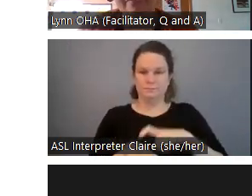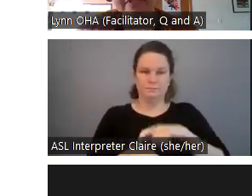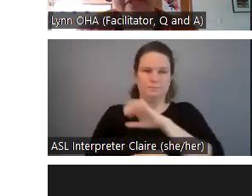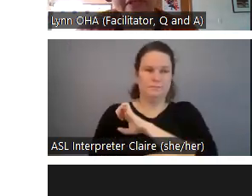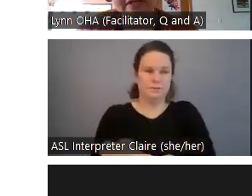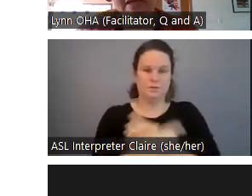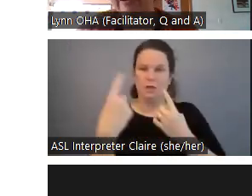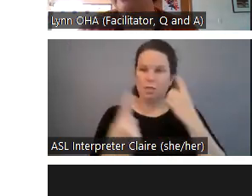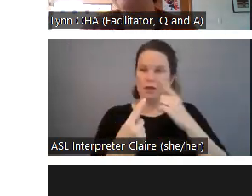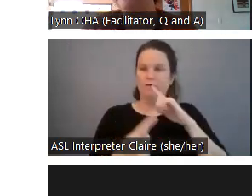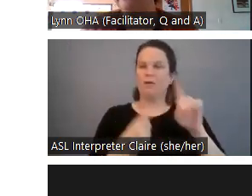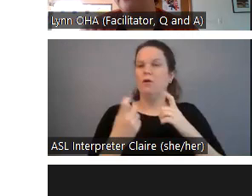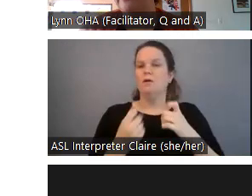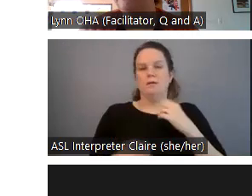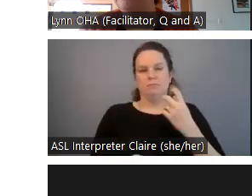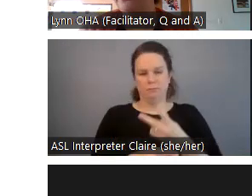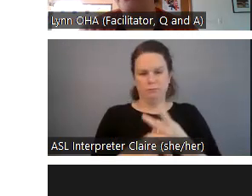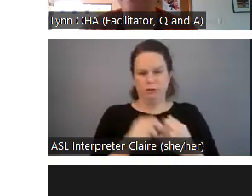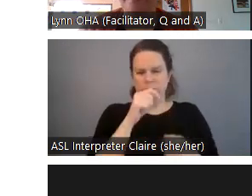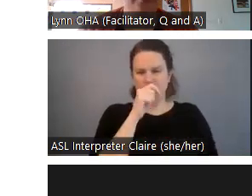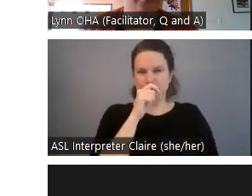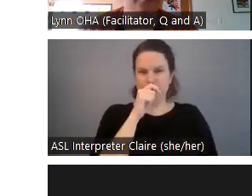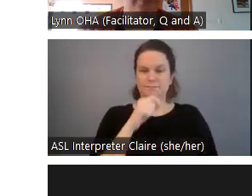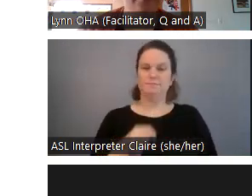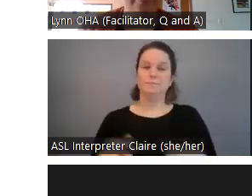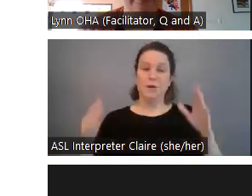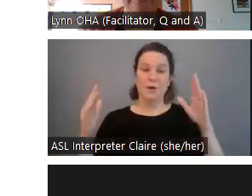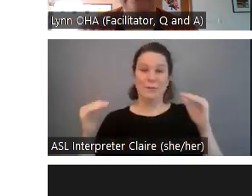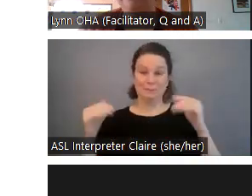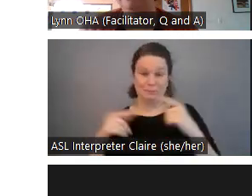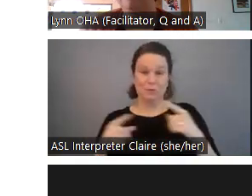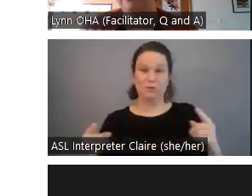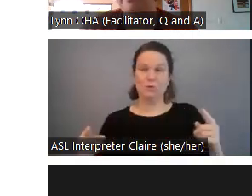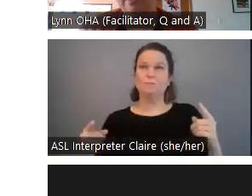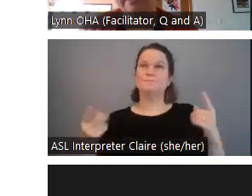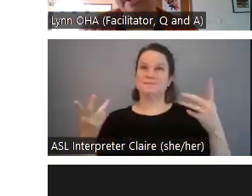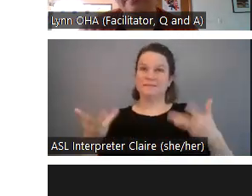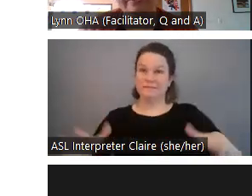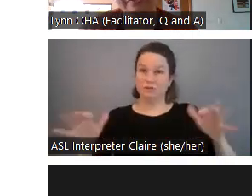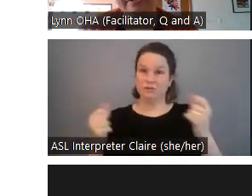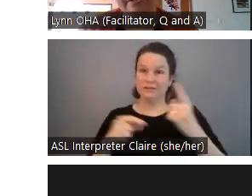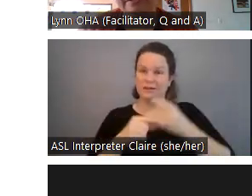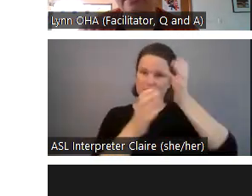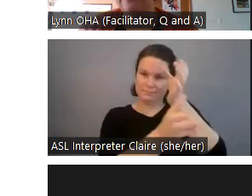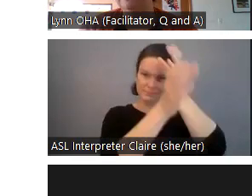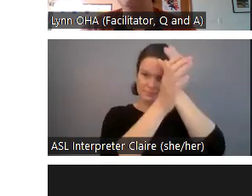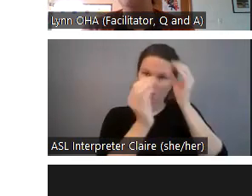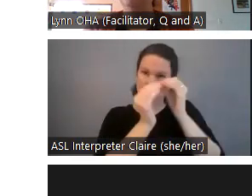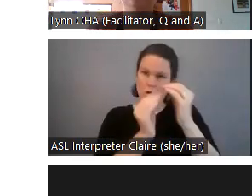thoughtful questions and care. We hope that you come away from today